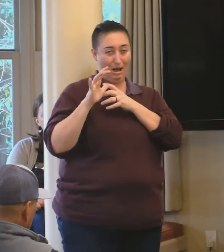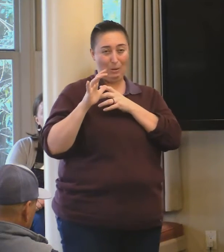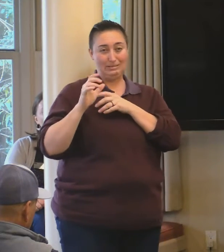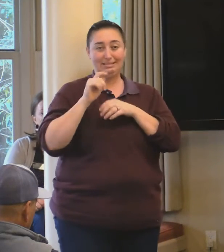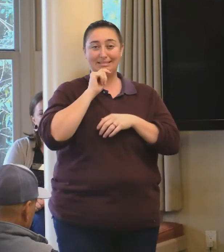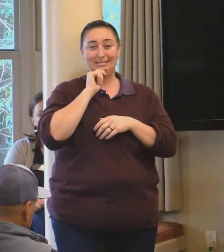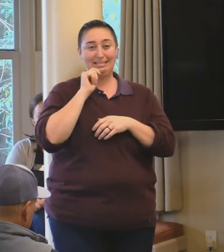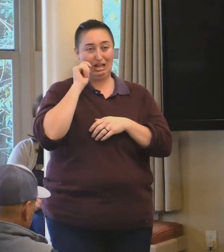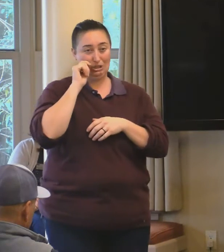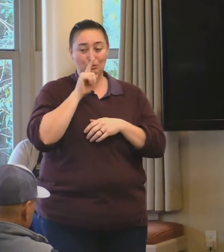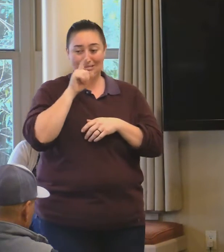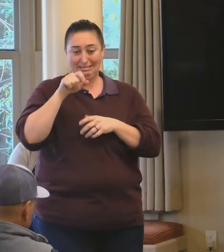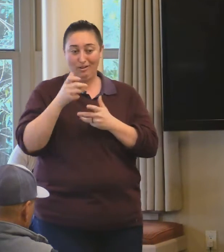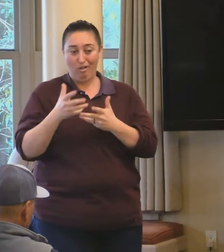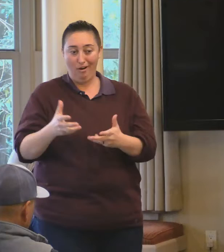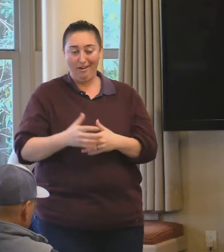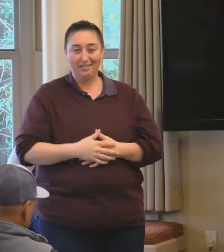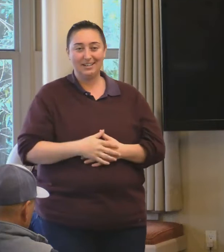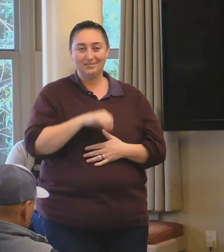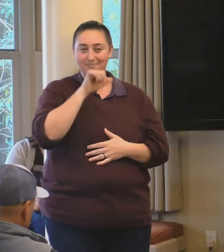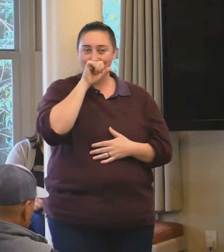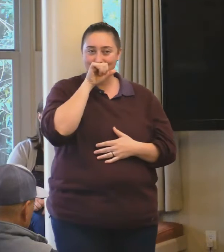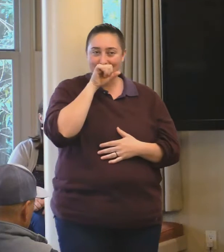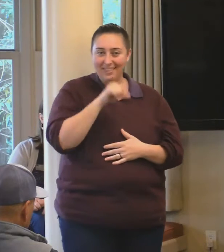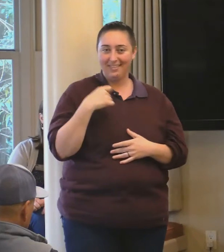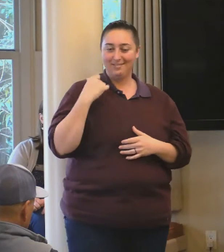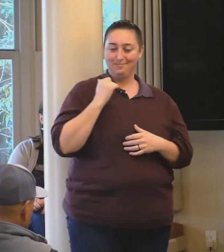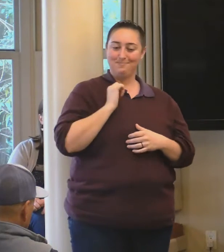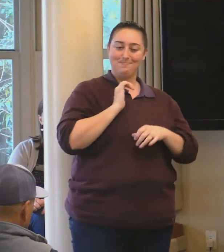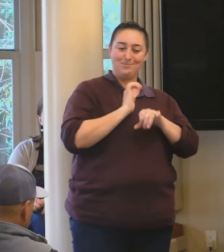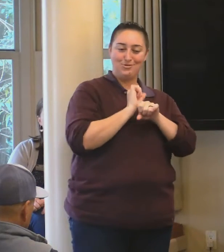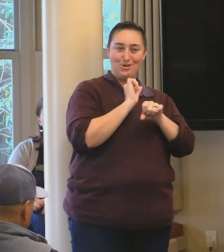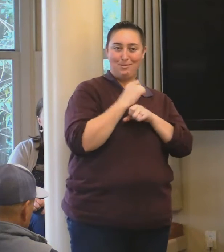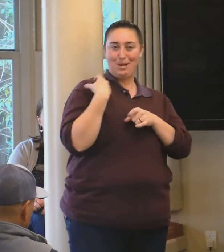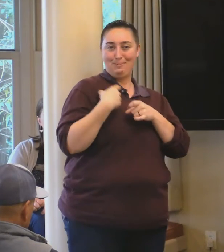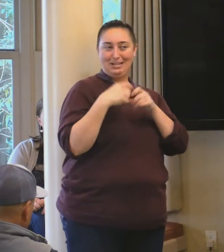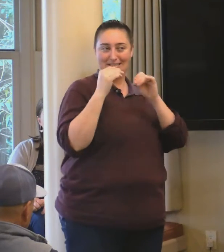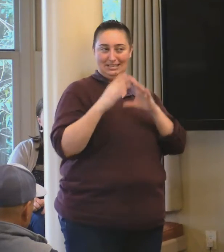needy teenagers. . I love being a Spanish teacher. Building relationships with